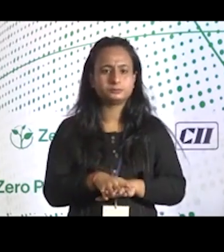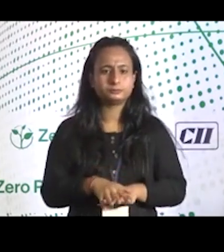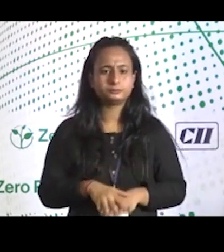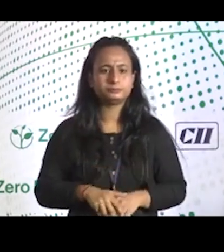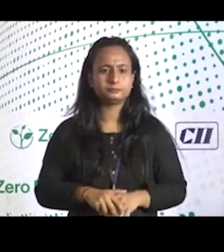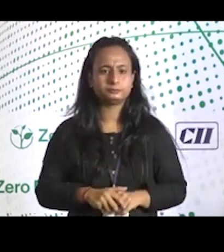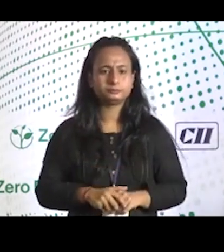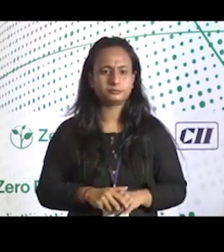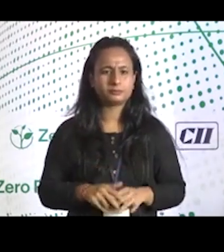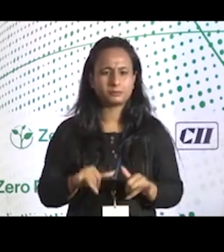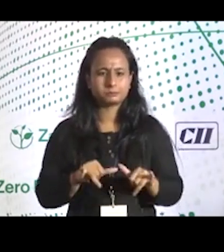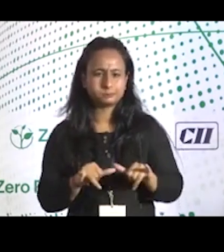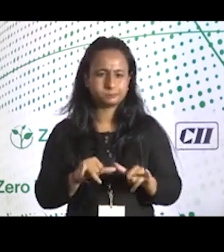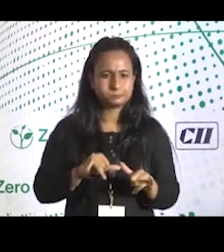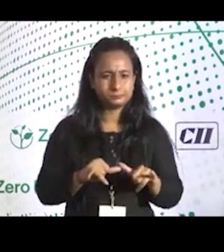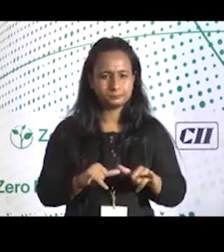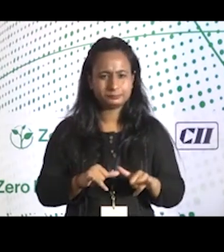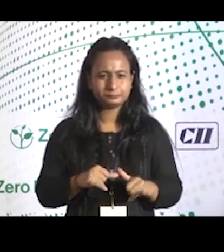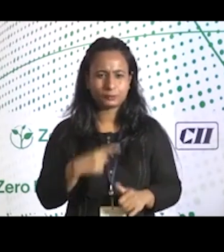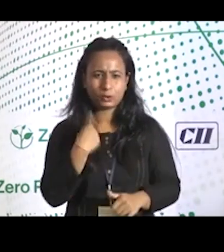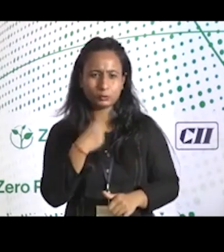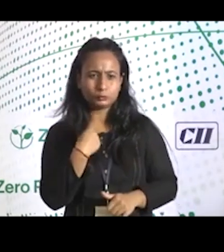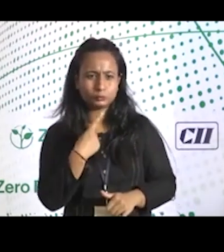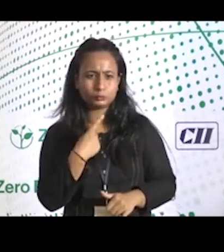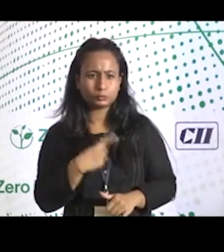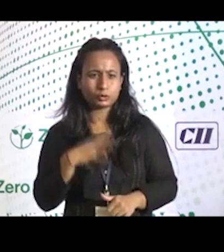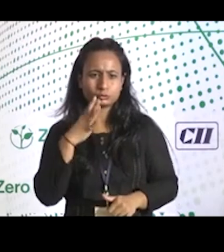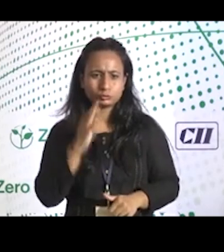and only those who had the economically maybe better